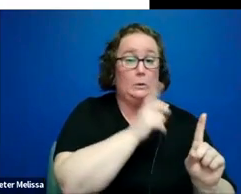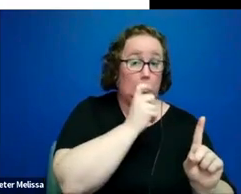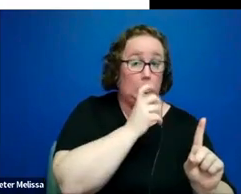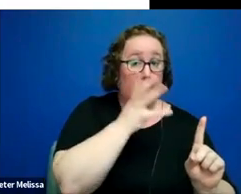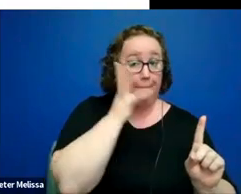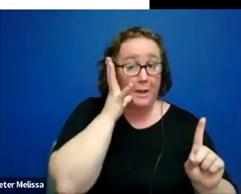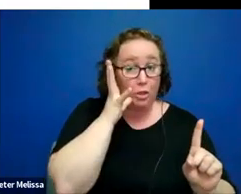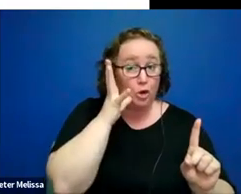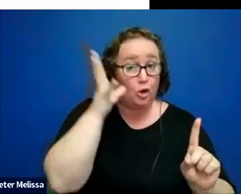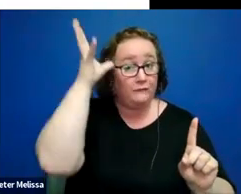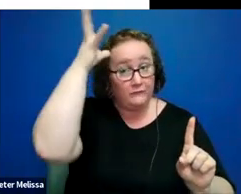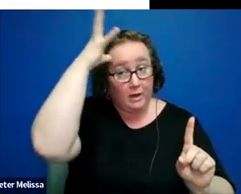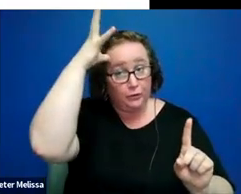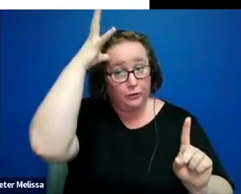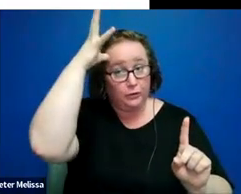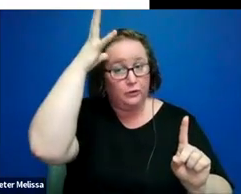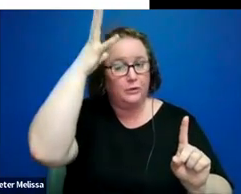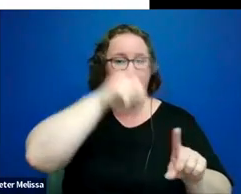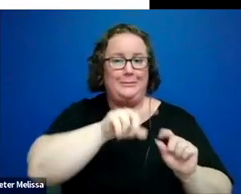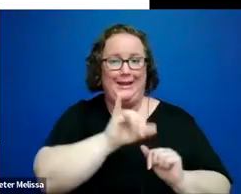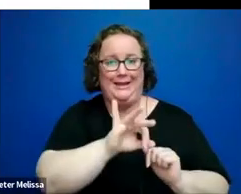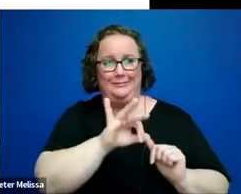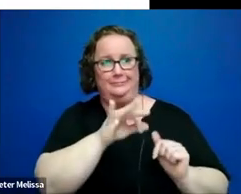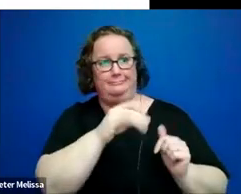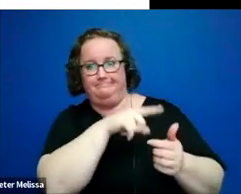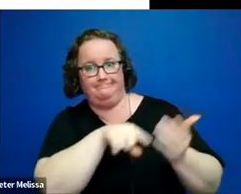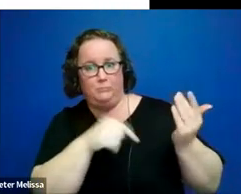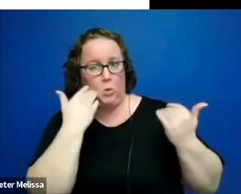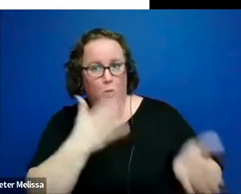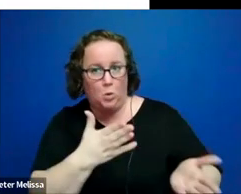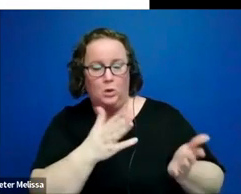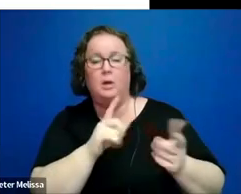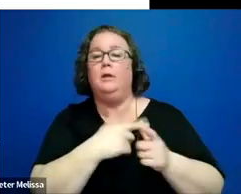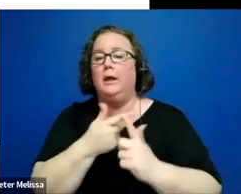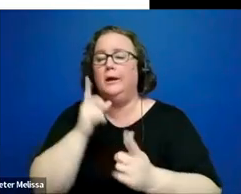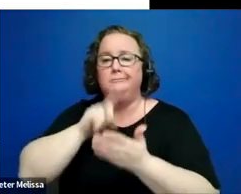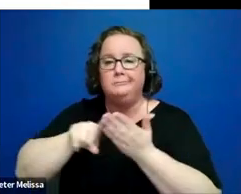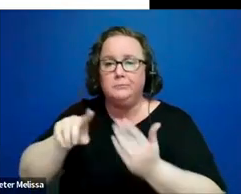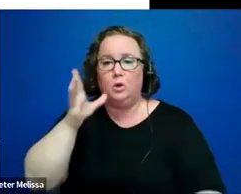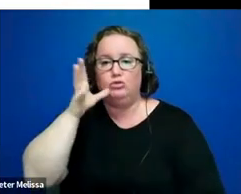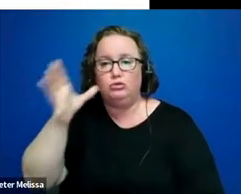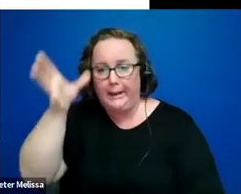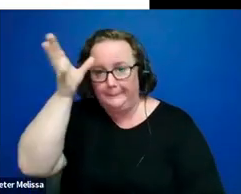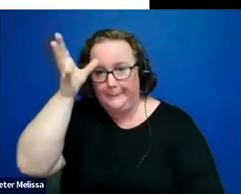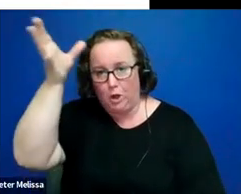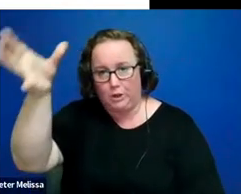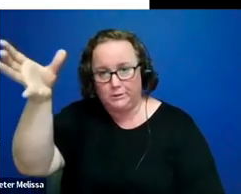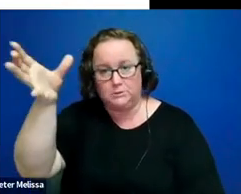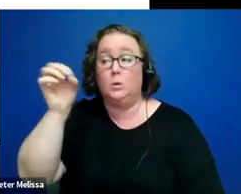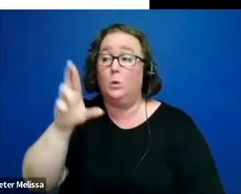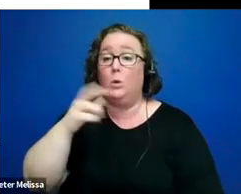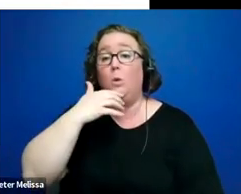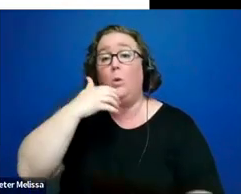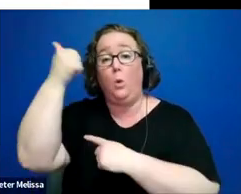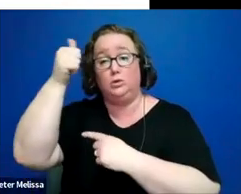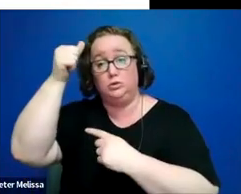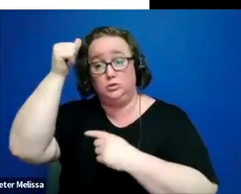And when we aren't able to do that, we then look at grandparents, the oldest adult in the family unit, or